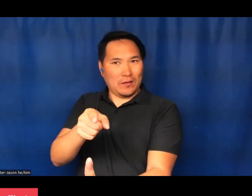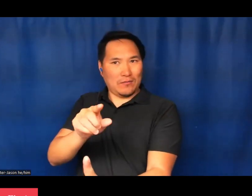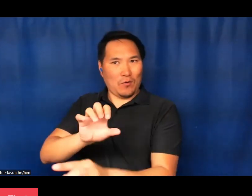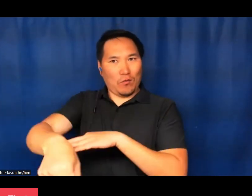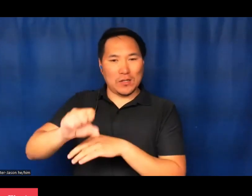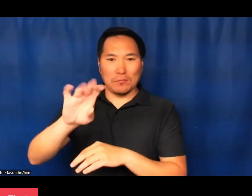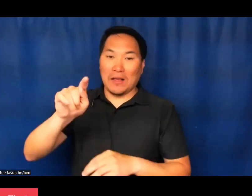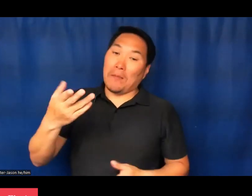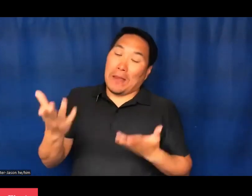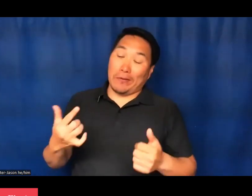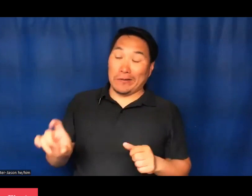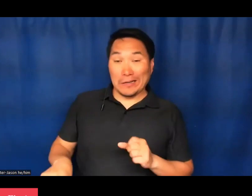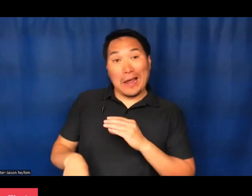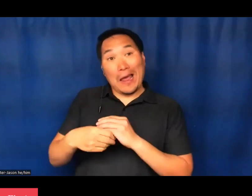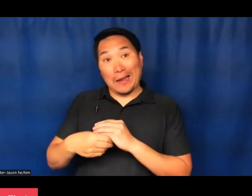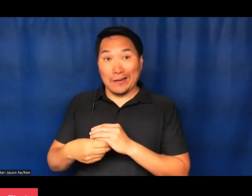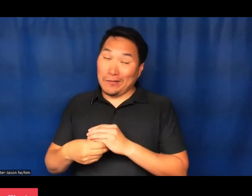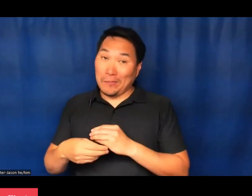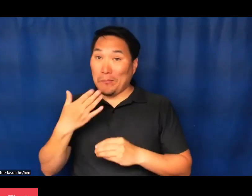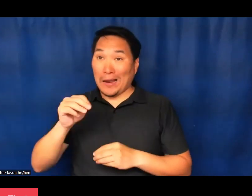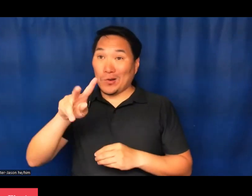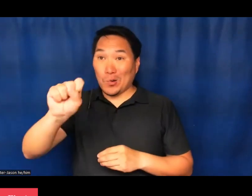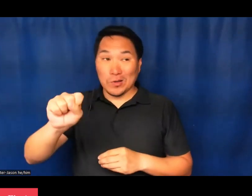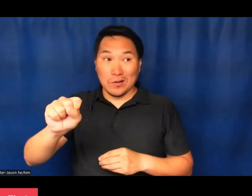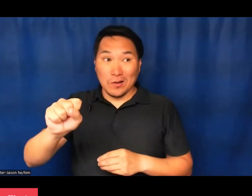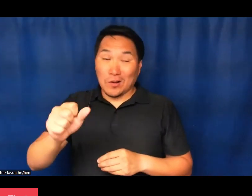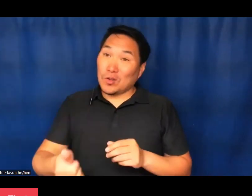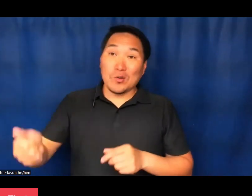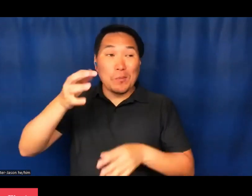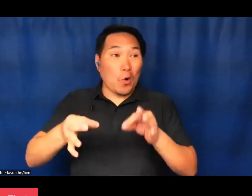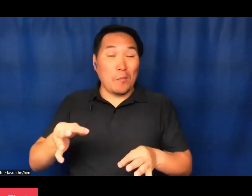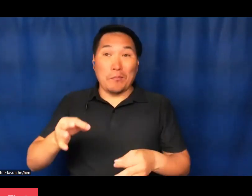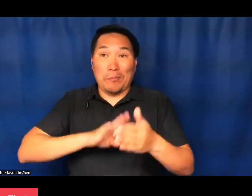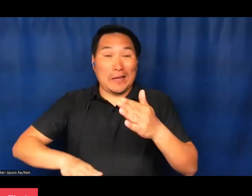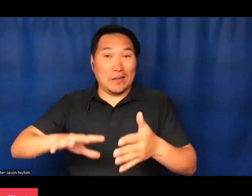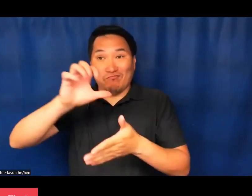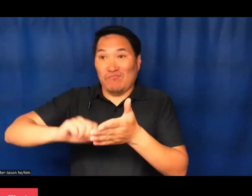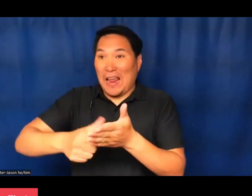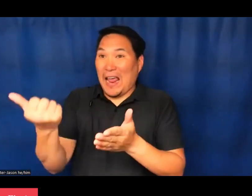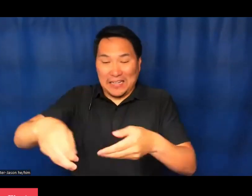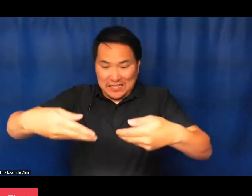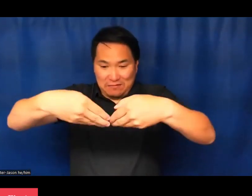news today that the Supreme Court has all but dismantled any wall of separation between